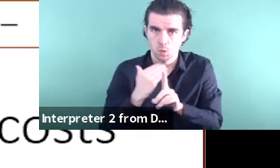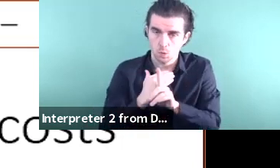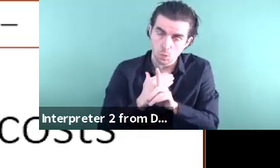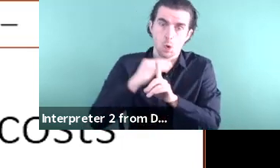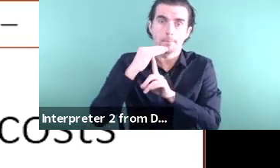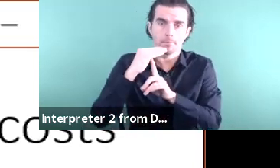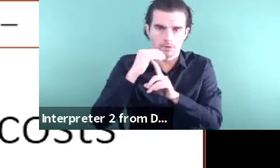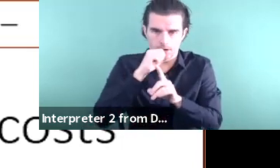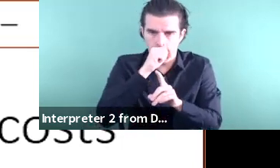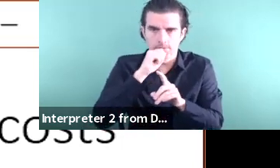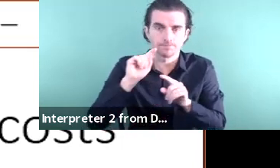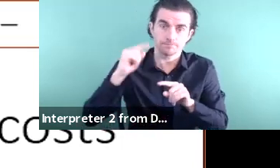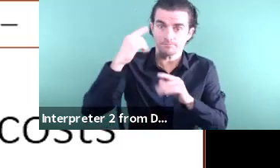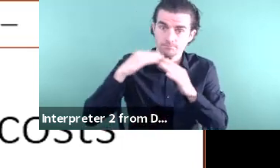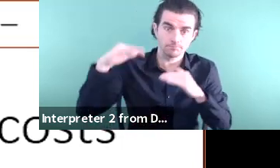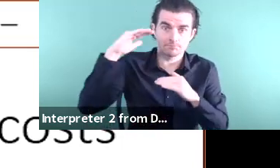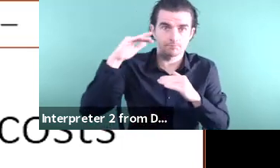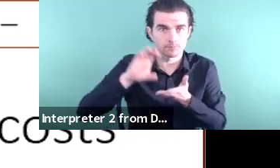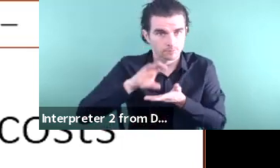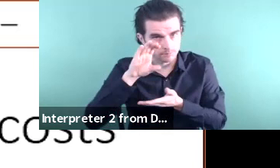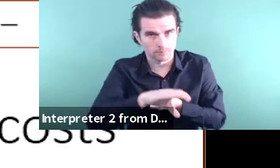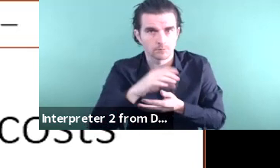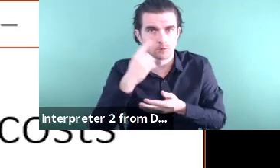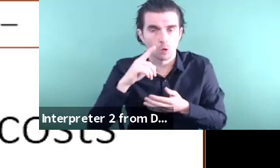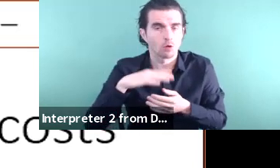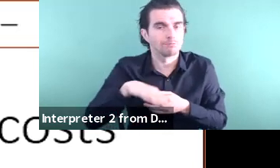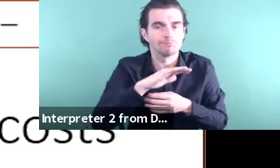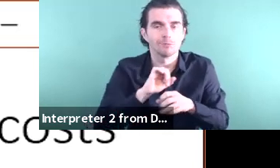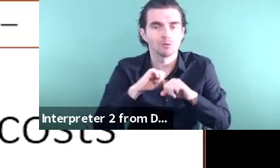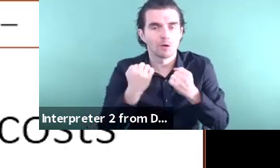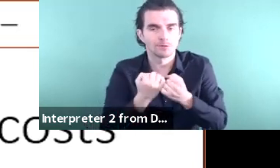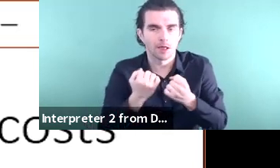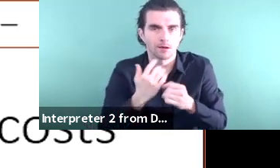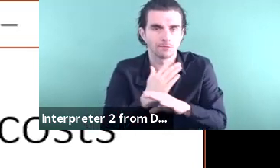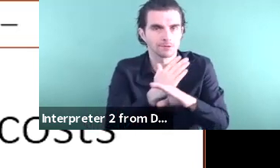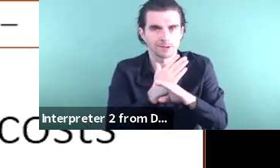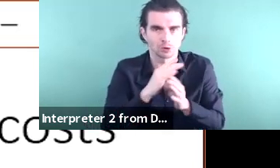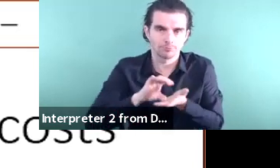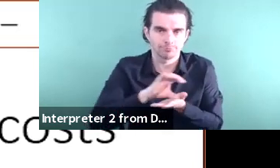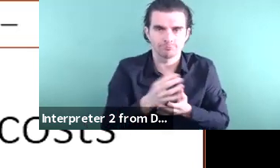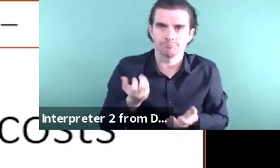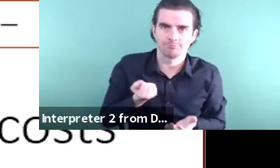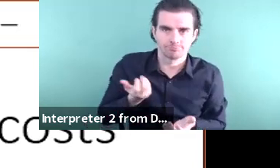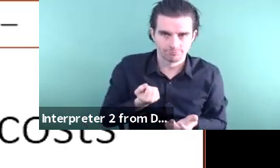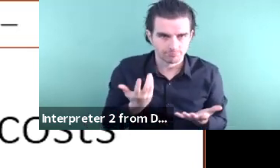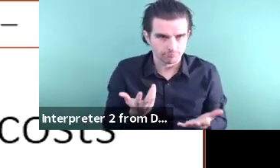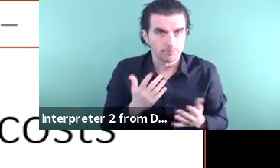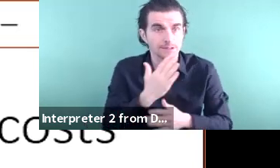there is some direct provision of free of charge prosthesis and crutches and there is a DPO private